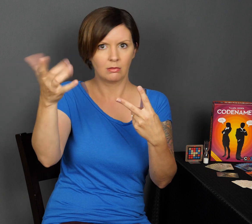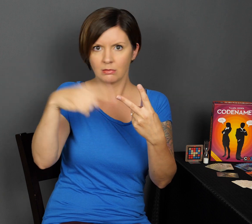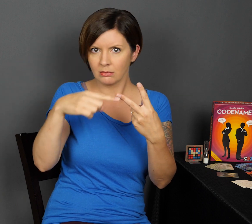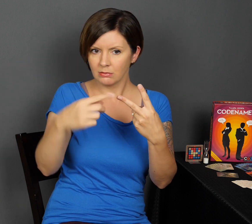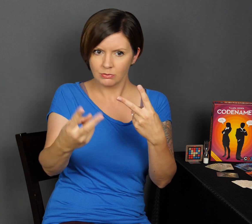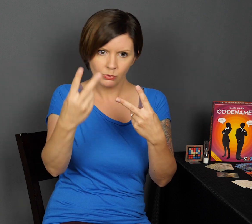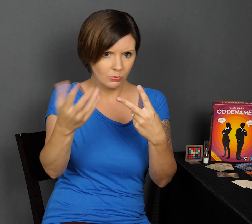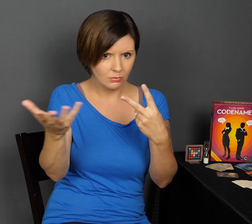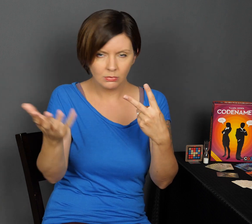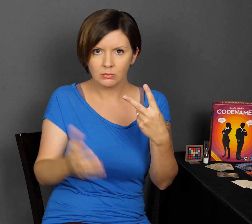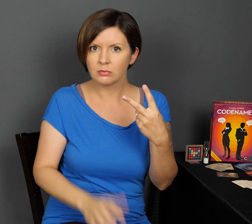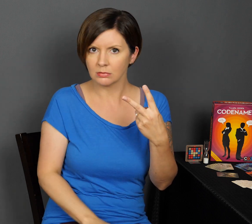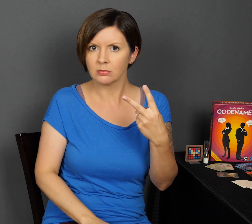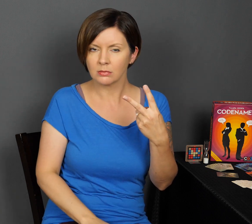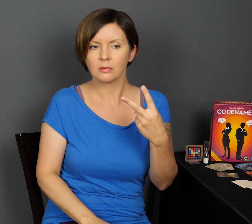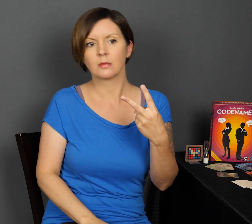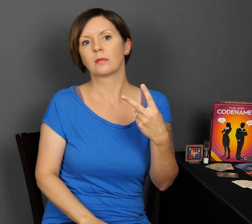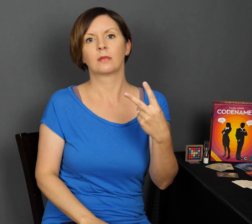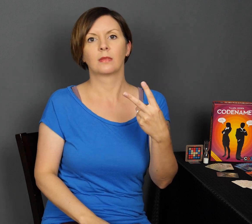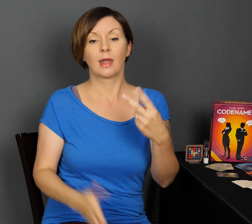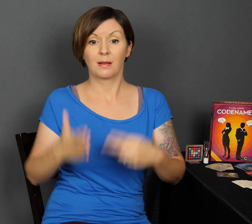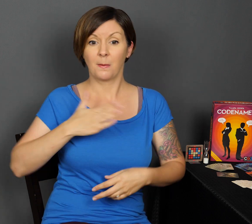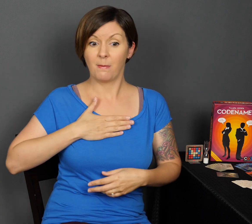and they would say 2.